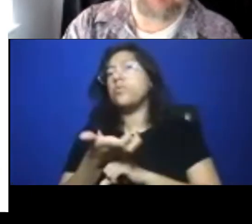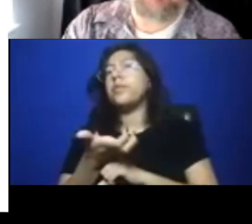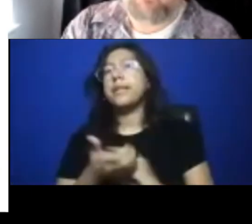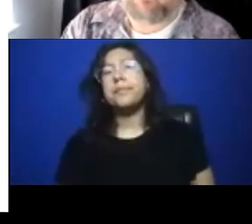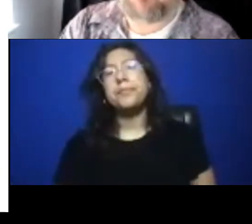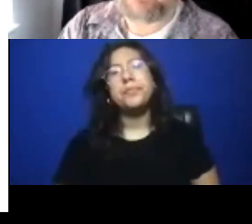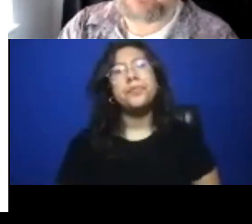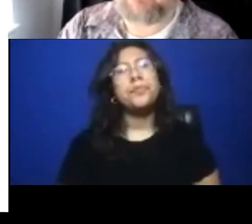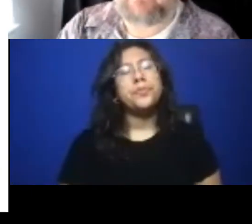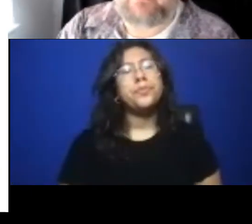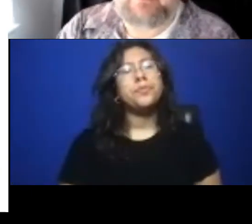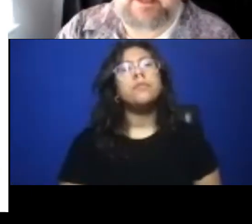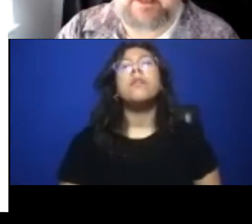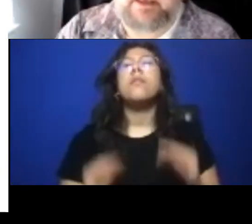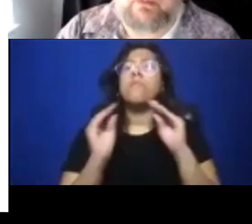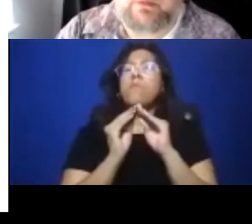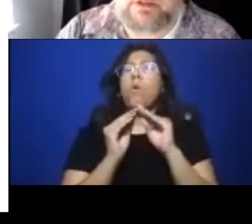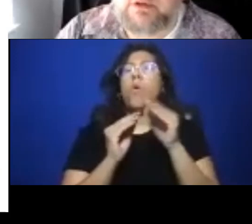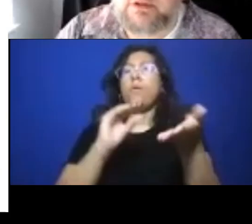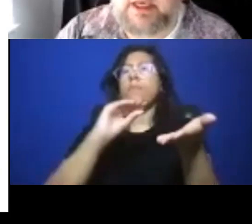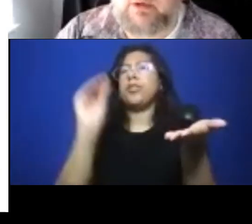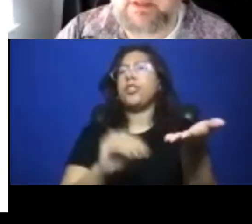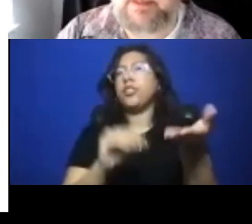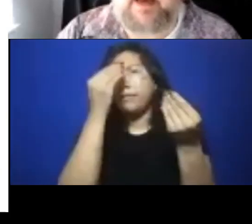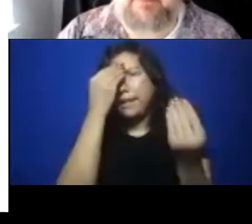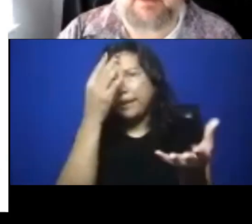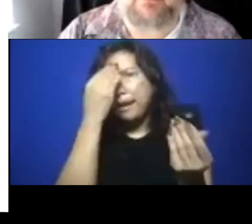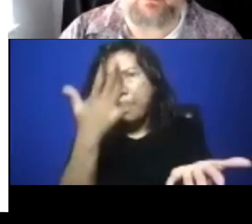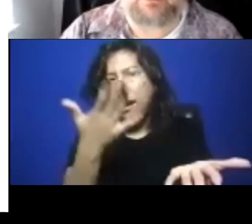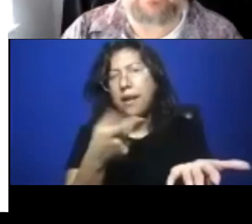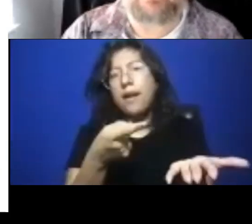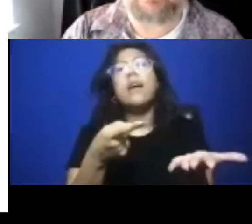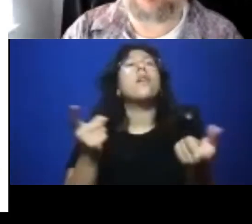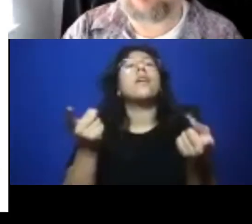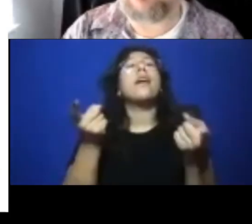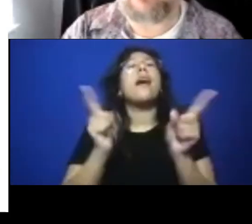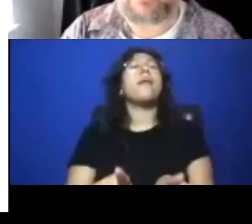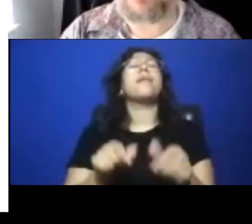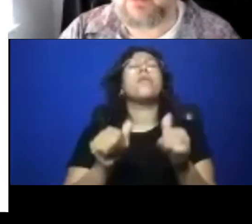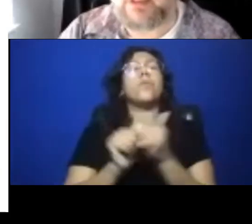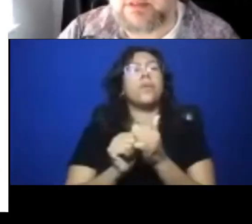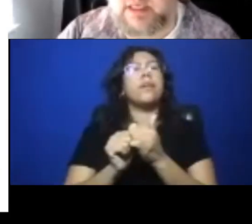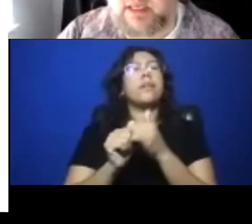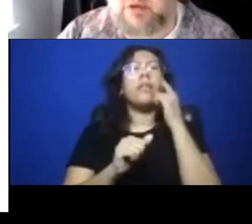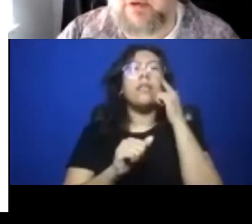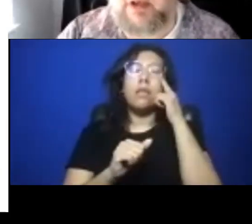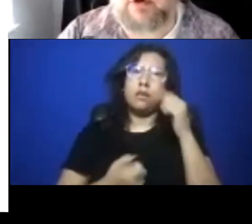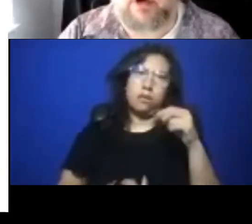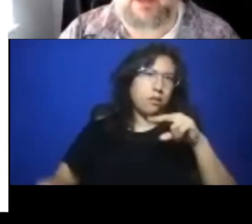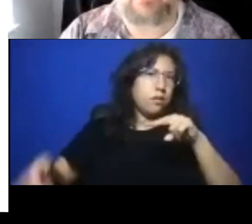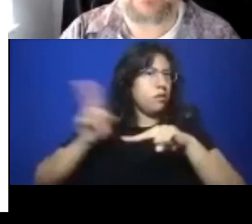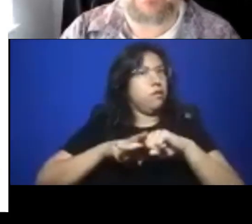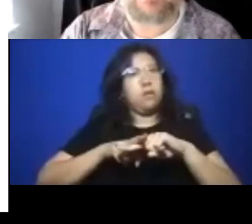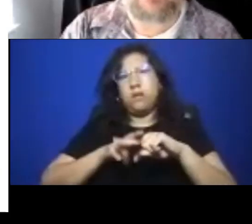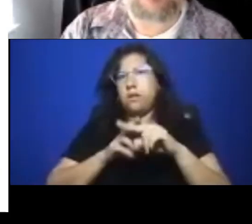A couple more bits of data. When we look at what's happened with the increases in hate motivated crimes,